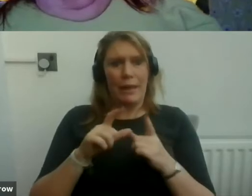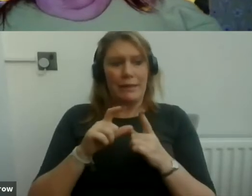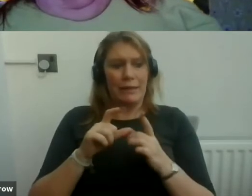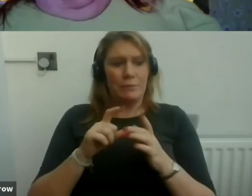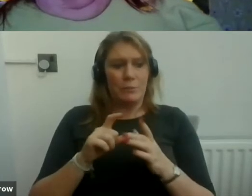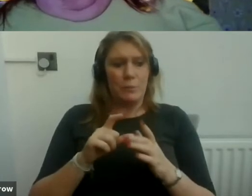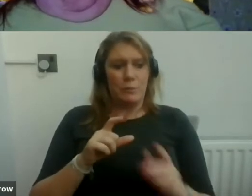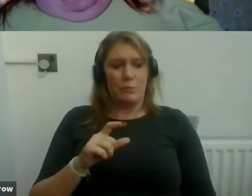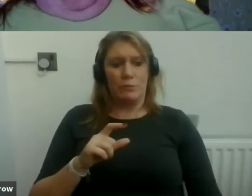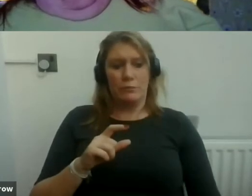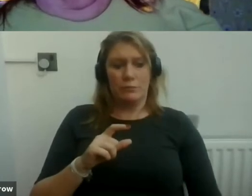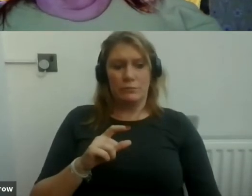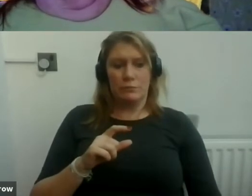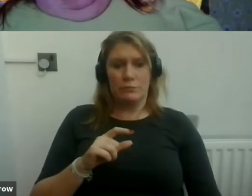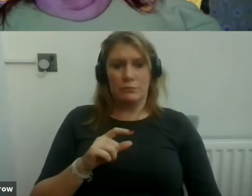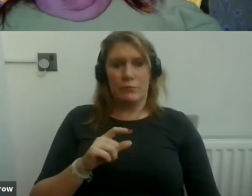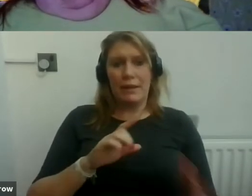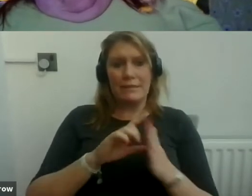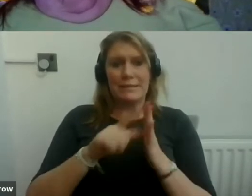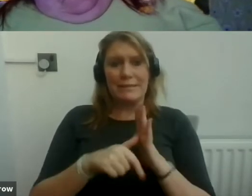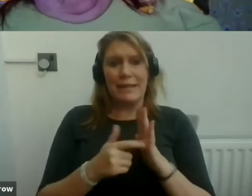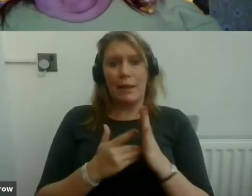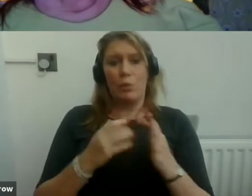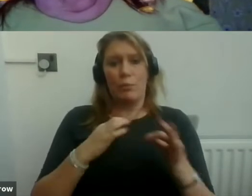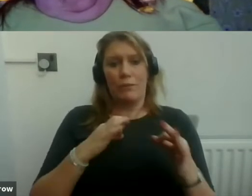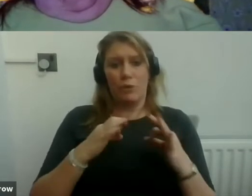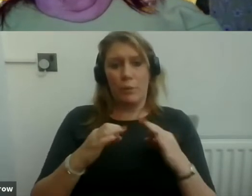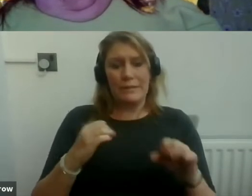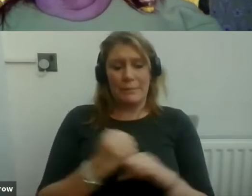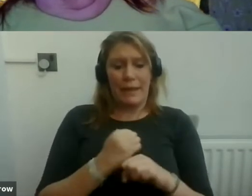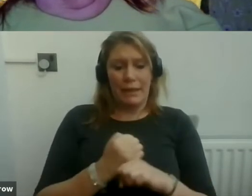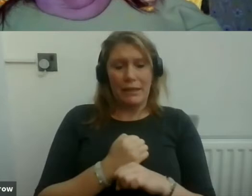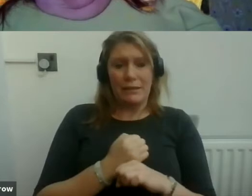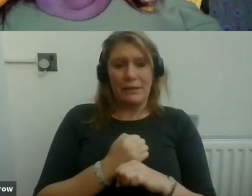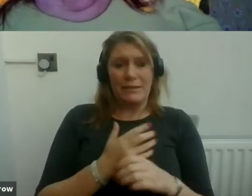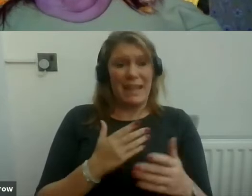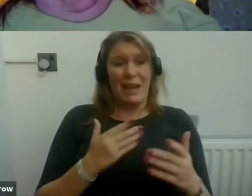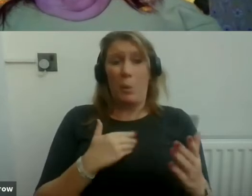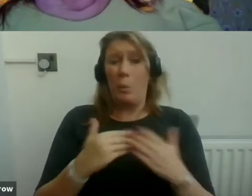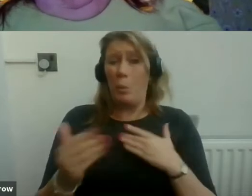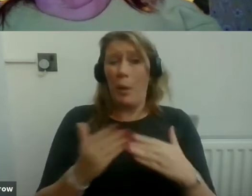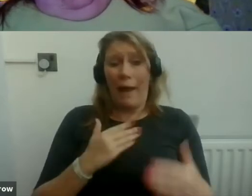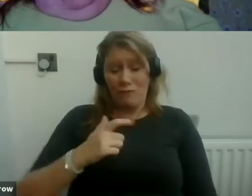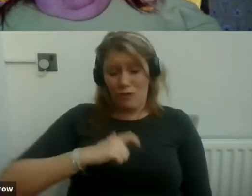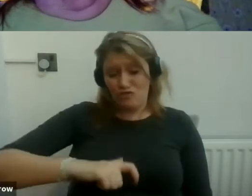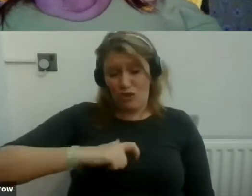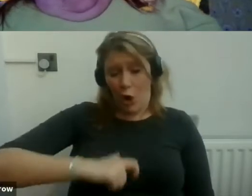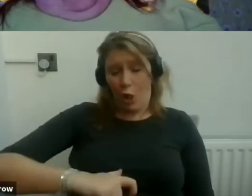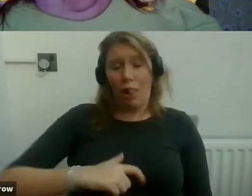performance makers in whichever form, there's definitely some useful things for